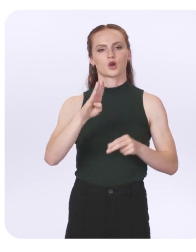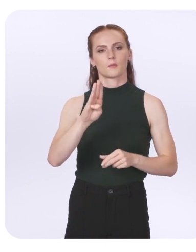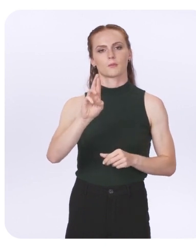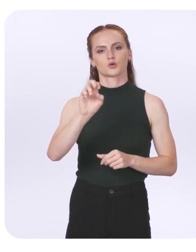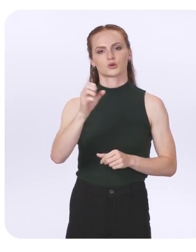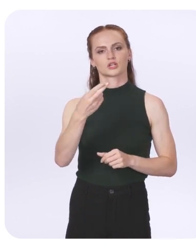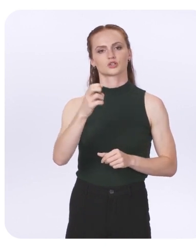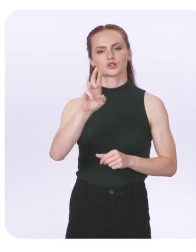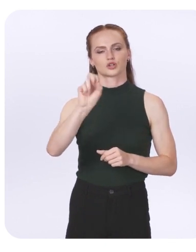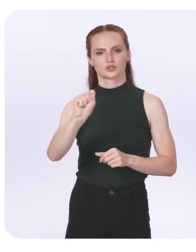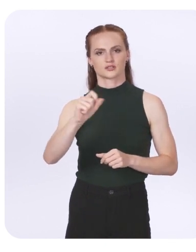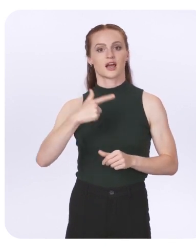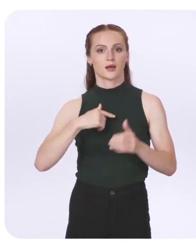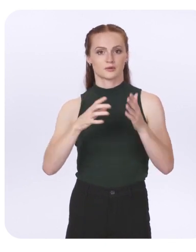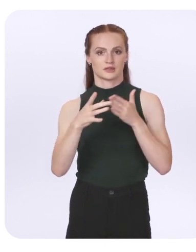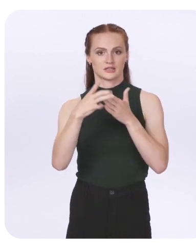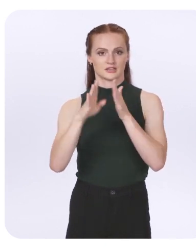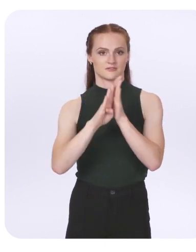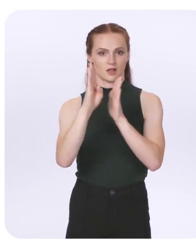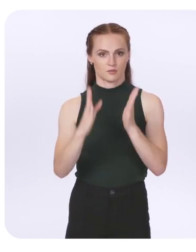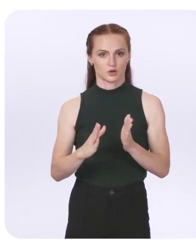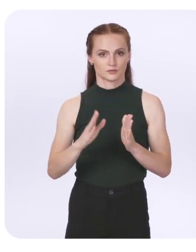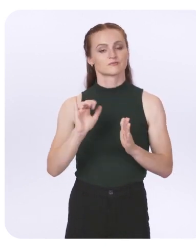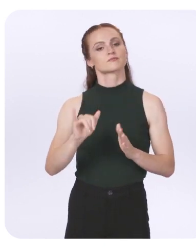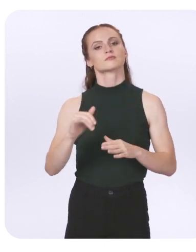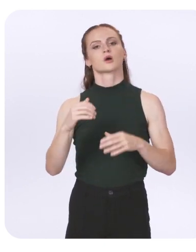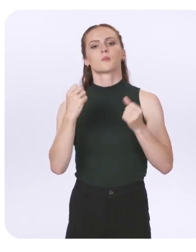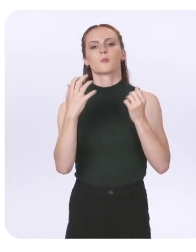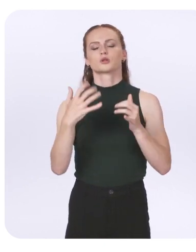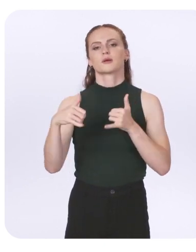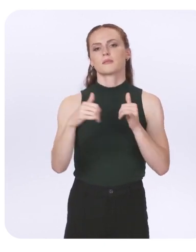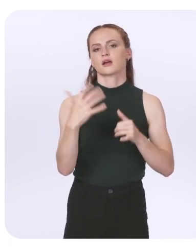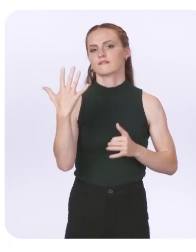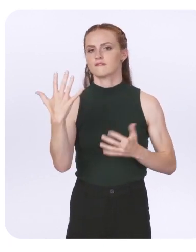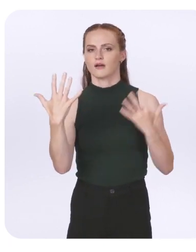Breachers is a multiplayer 5V5 tactical shooter game for Meta Quest